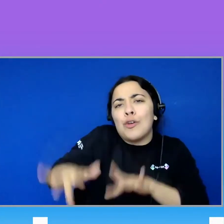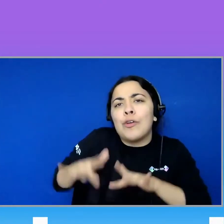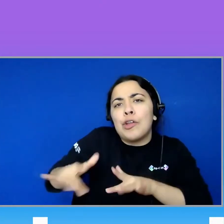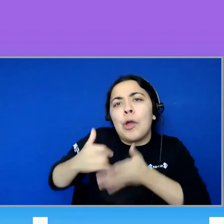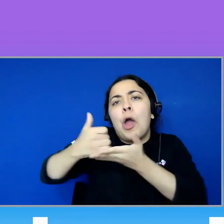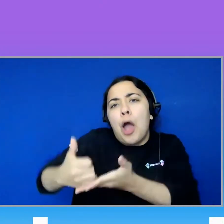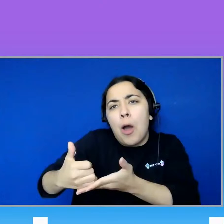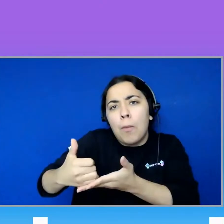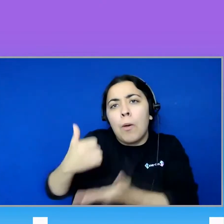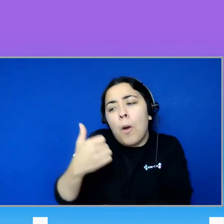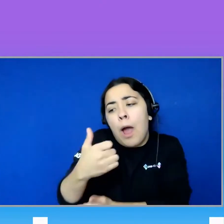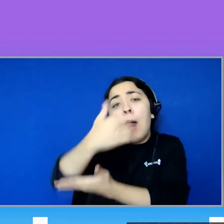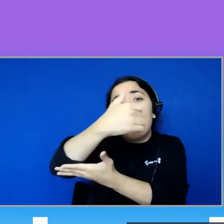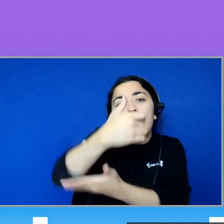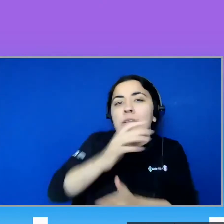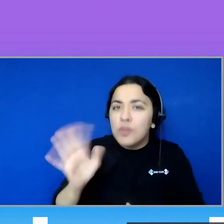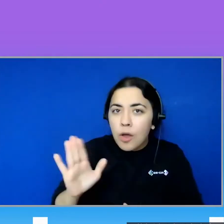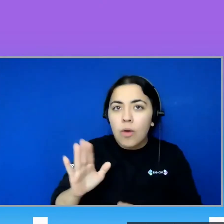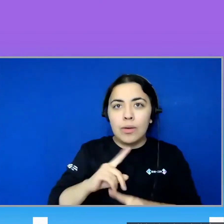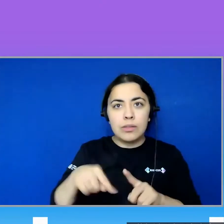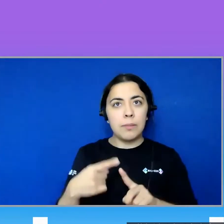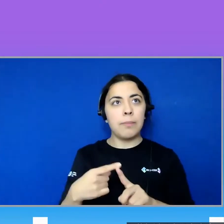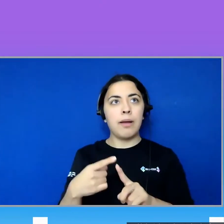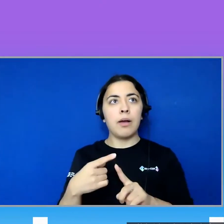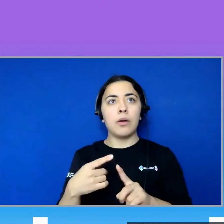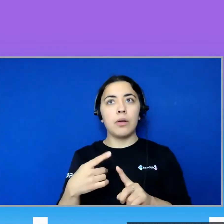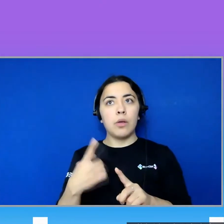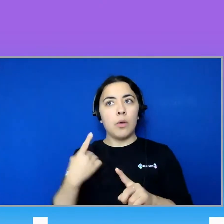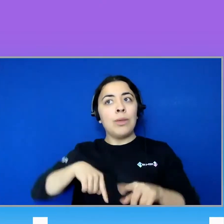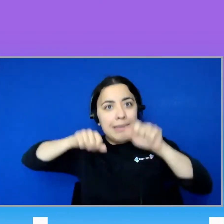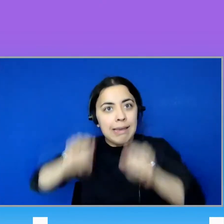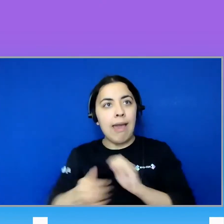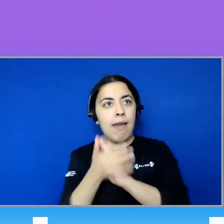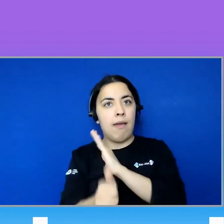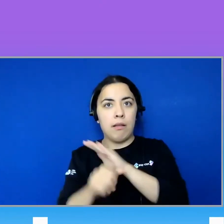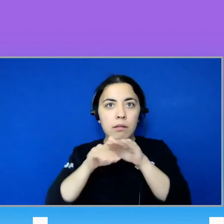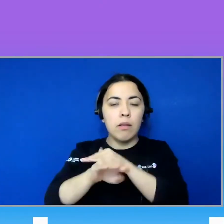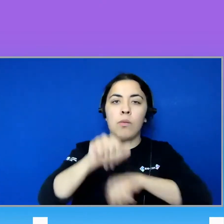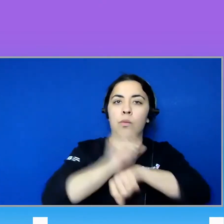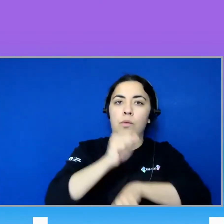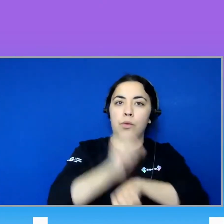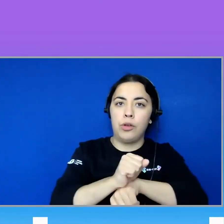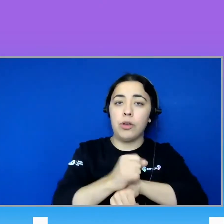helping us enter the workforce.